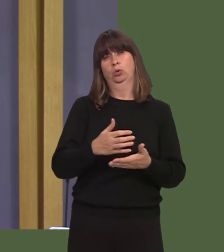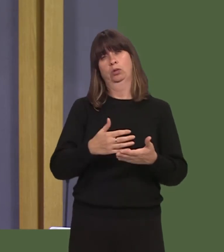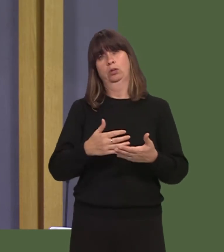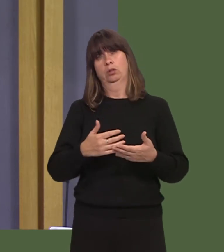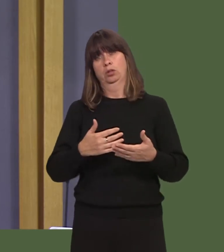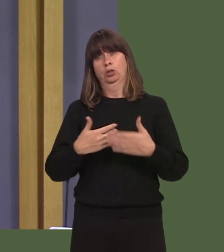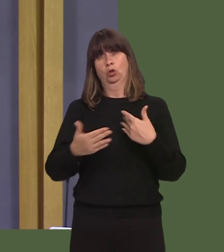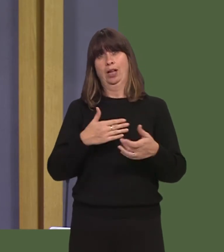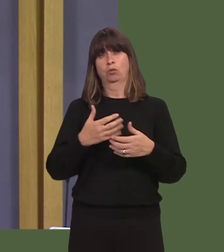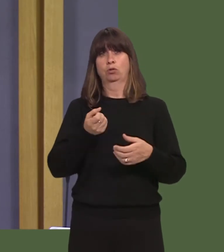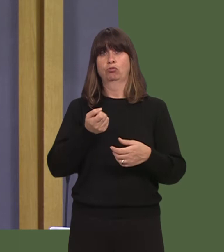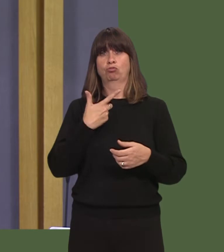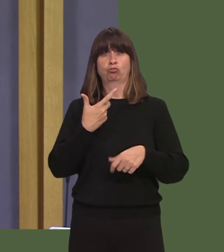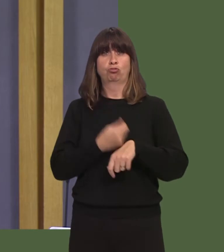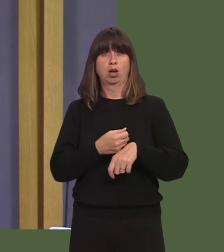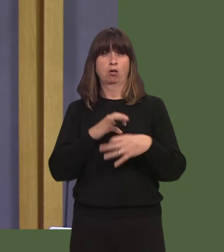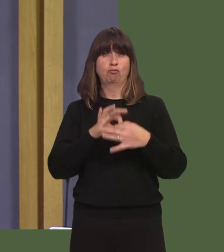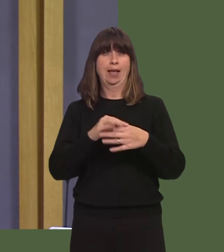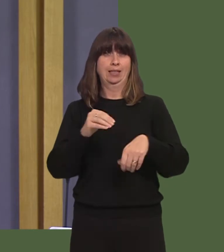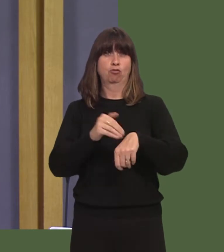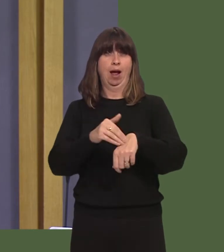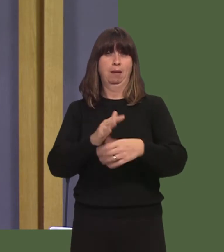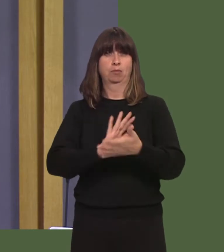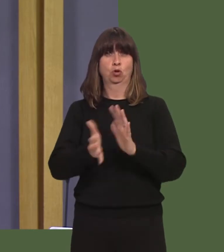crime for the individuals involved here in the UK.